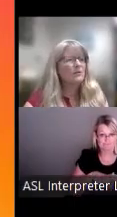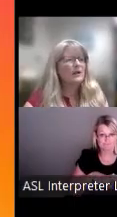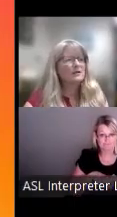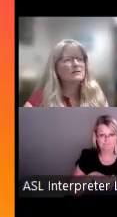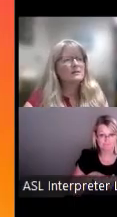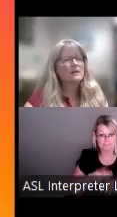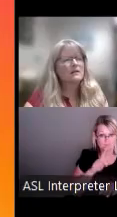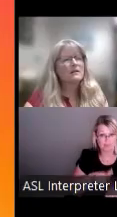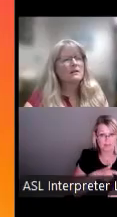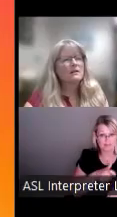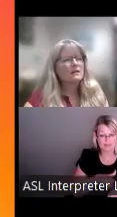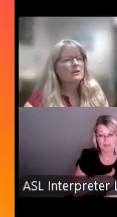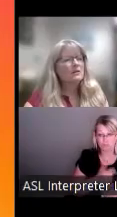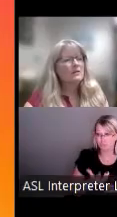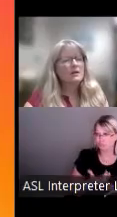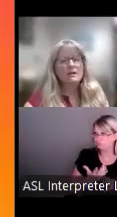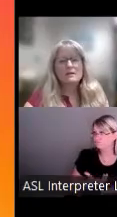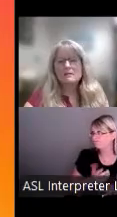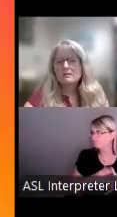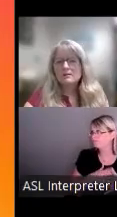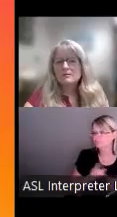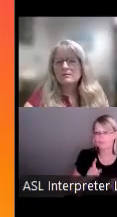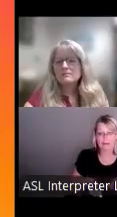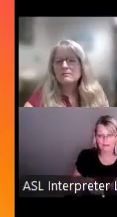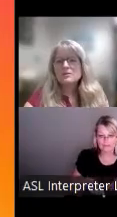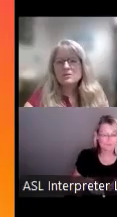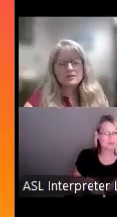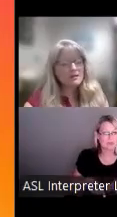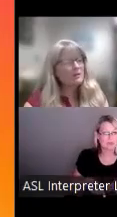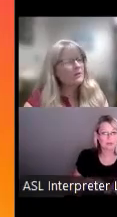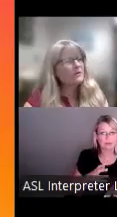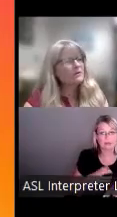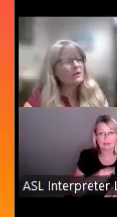and wait, and then you know they are restricted in what they'll